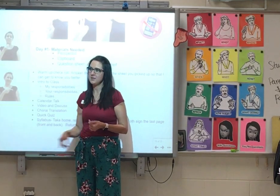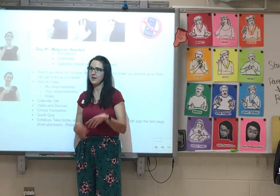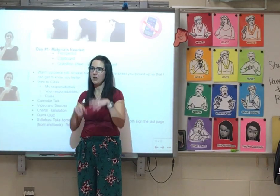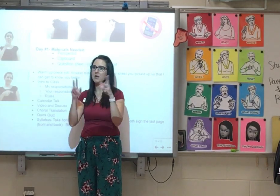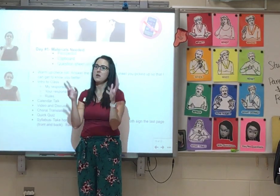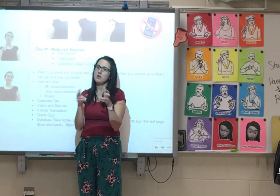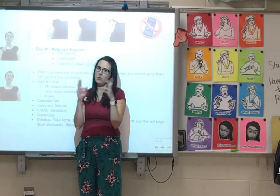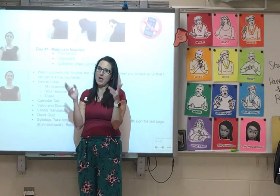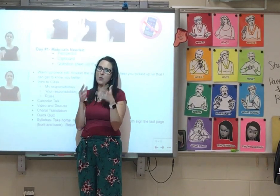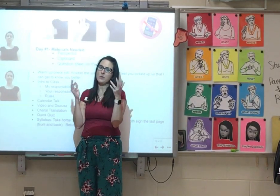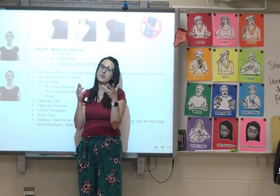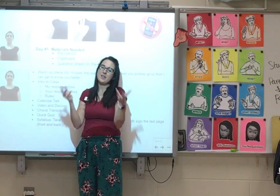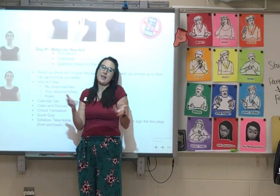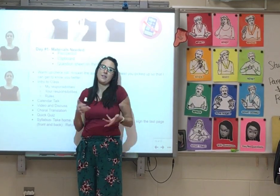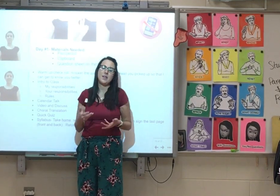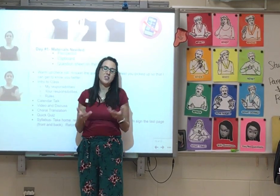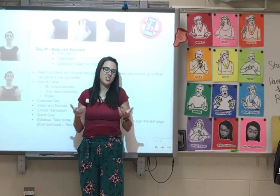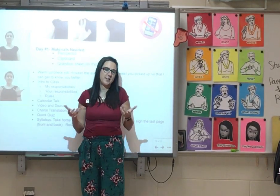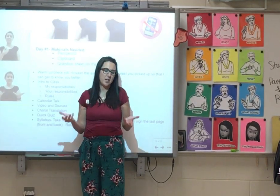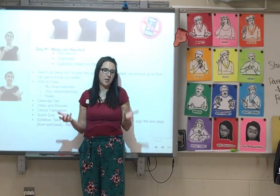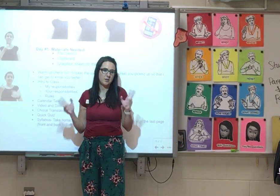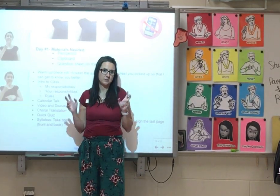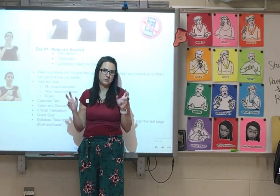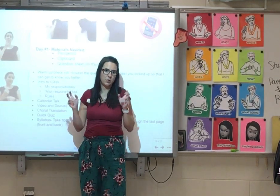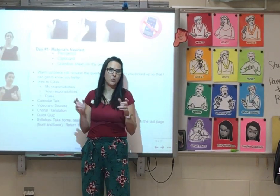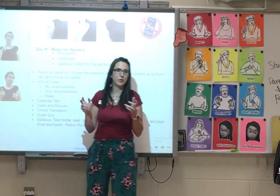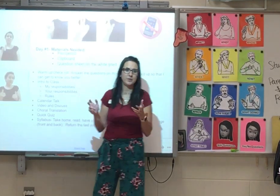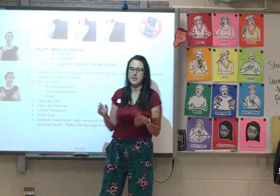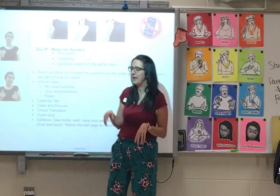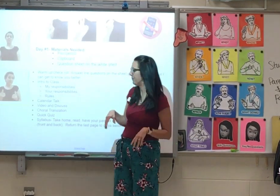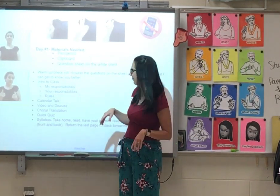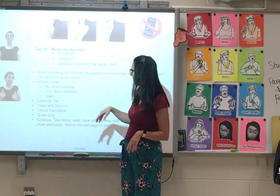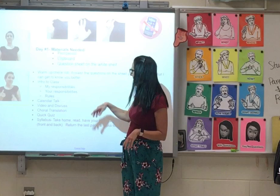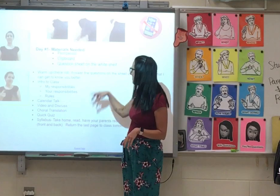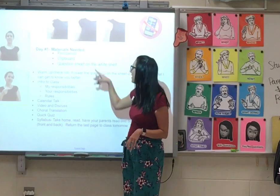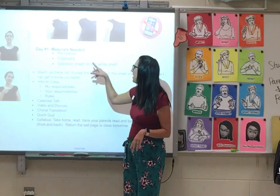I thought how we would sign the agenda what we're doing today okay